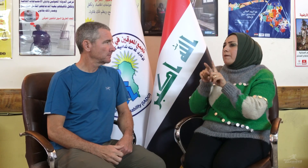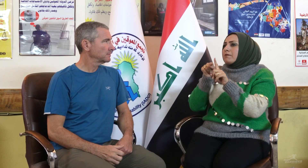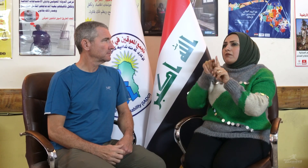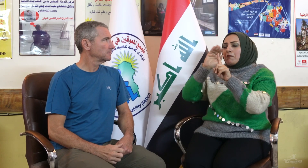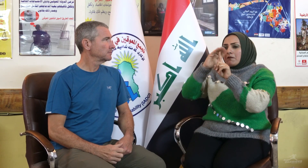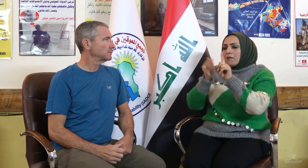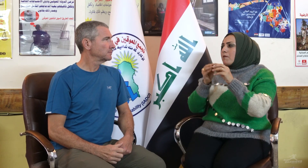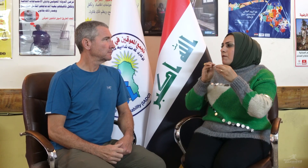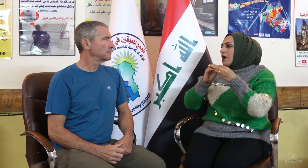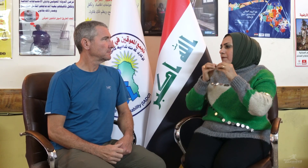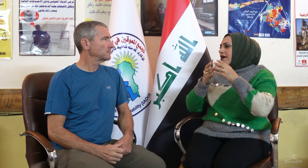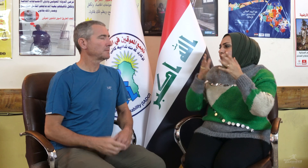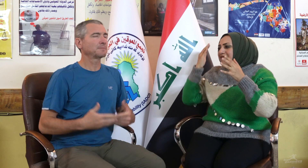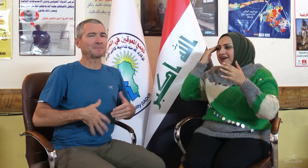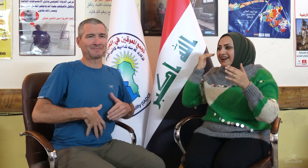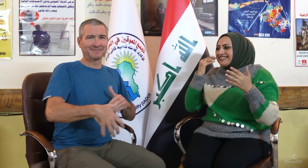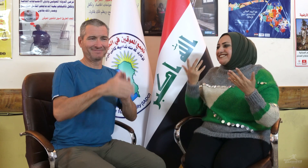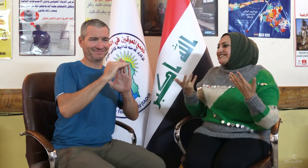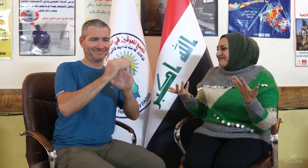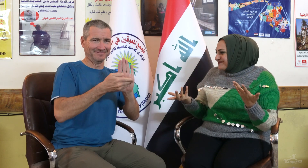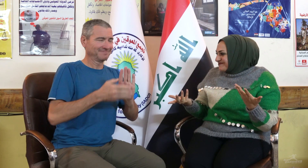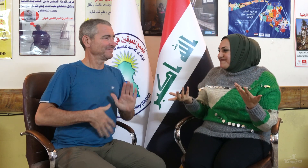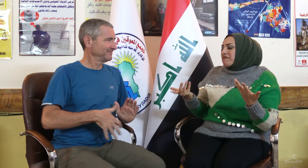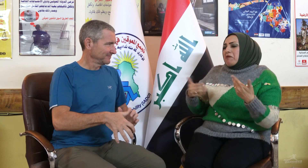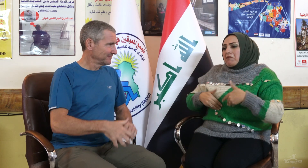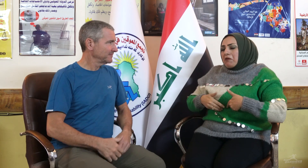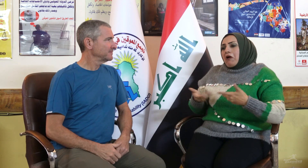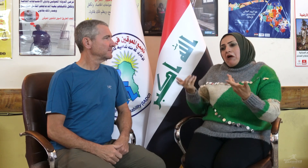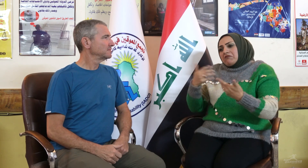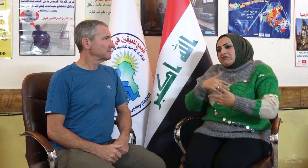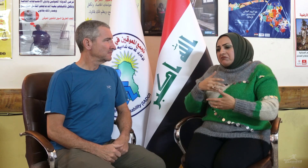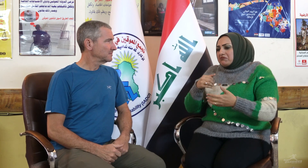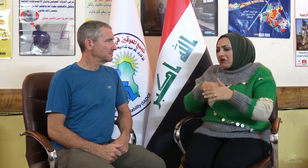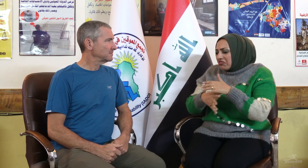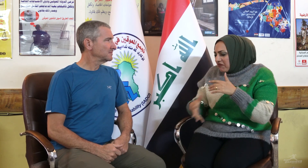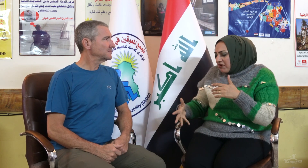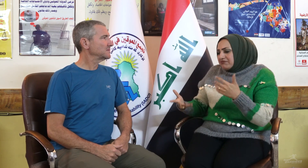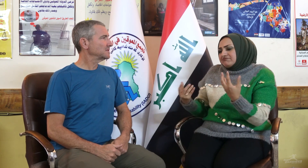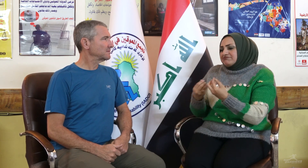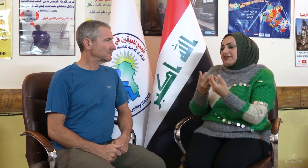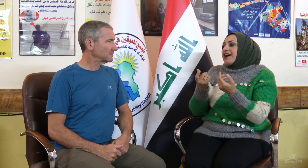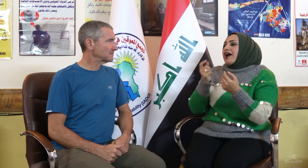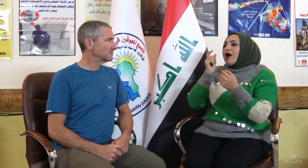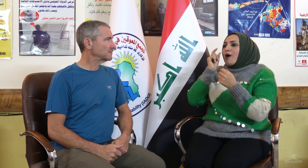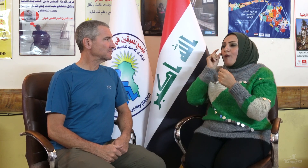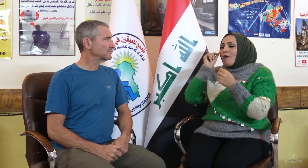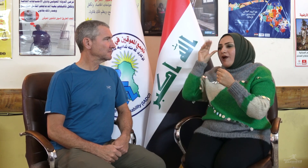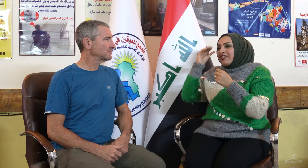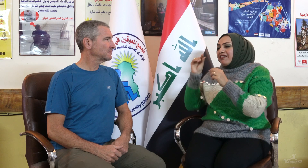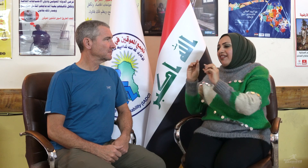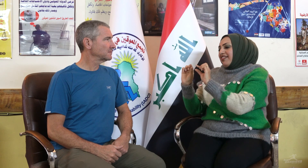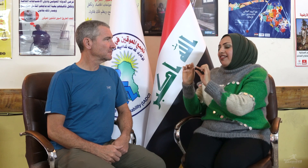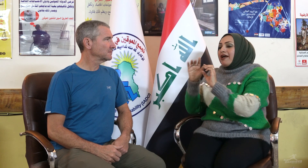I think many will be most familiar with this sign. So women are primarily served at the center,